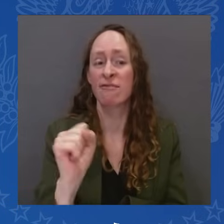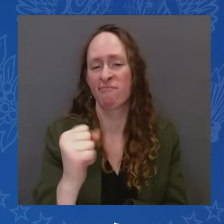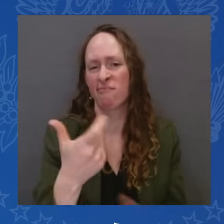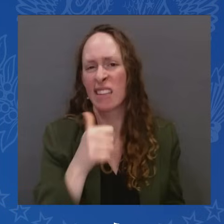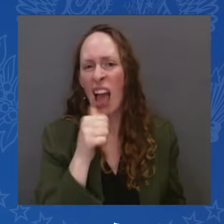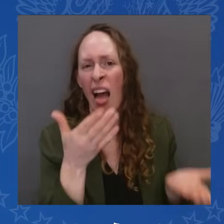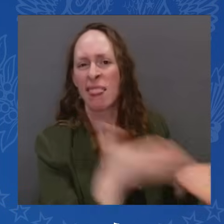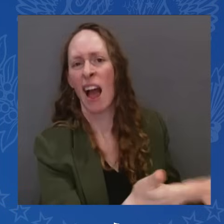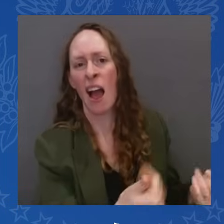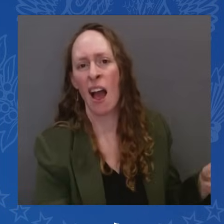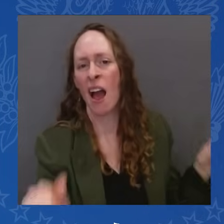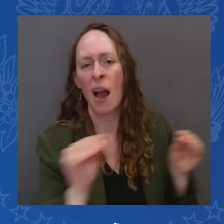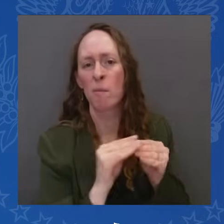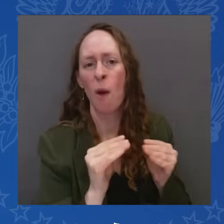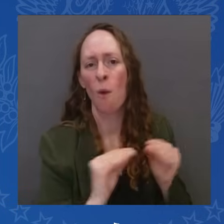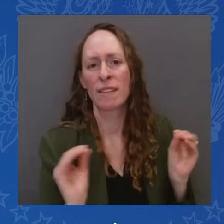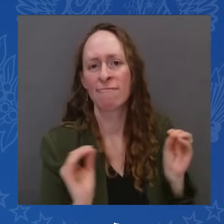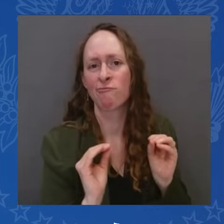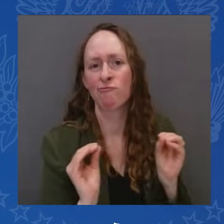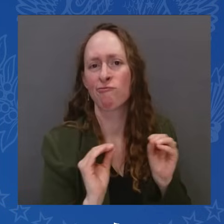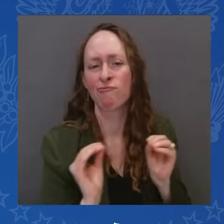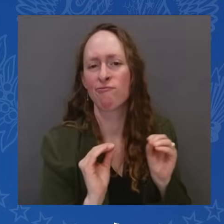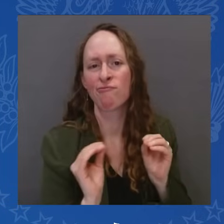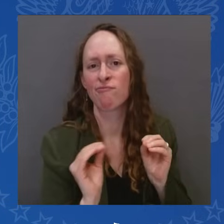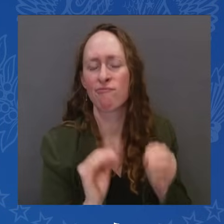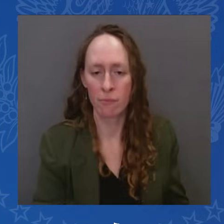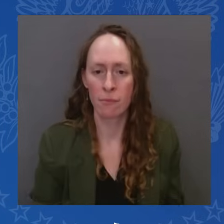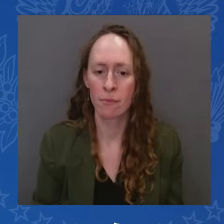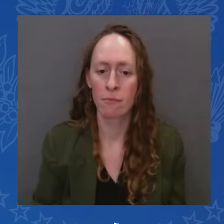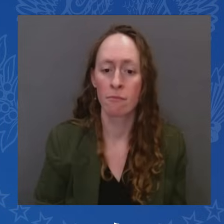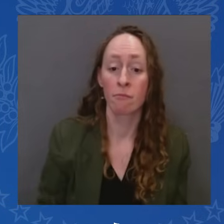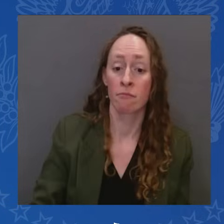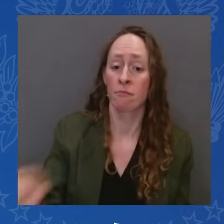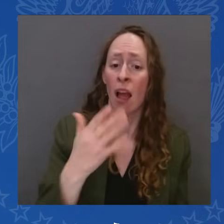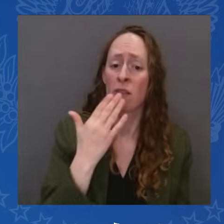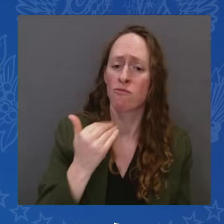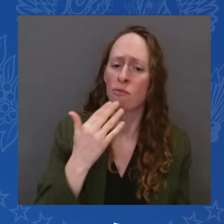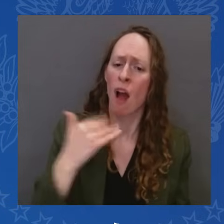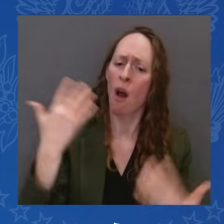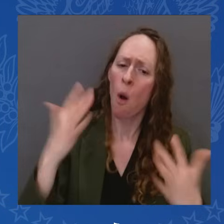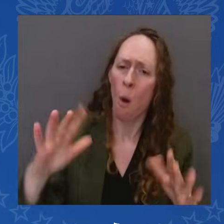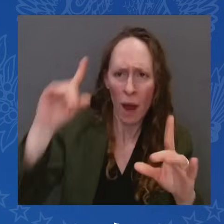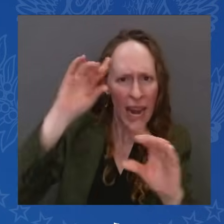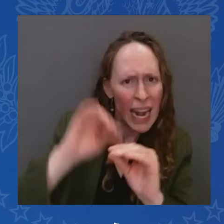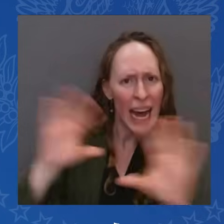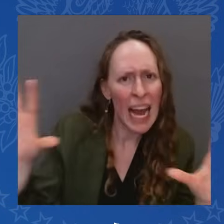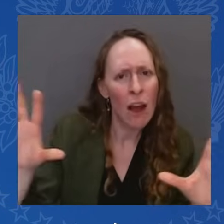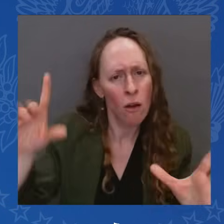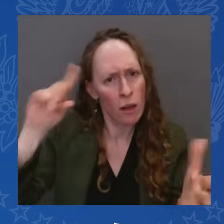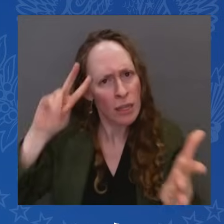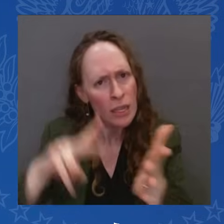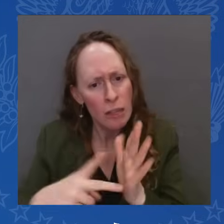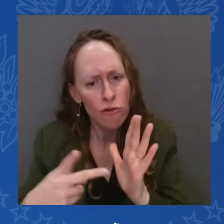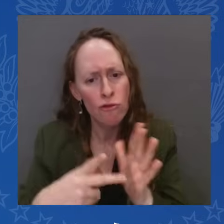as I said, to match its -- its words with a -- its intent with word -- with actions.